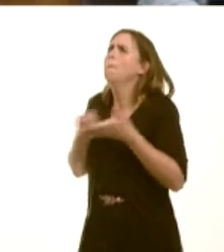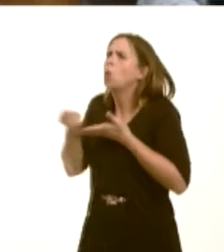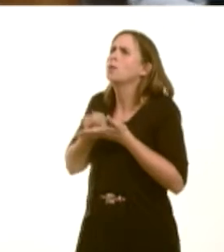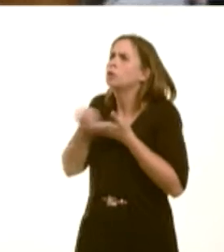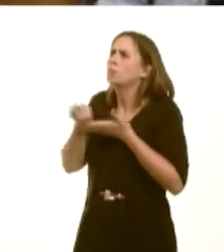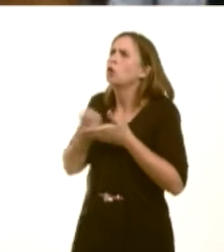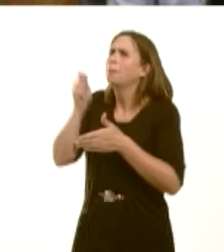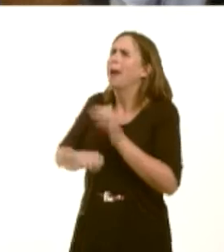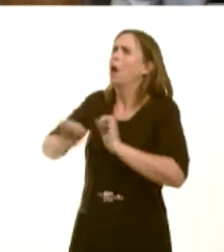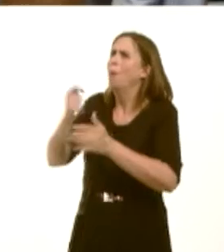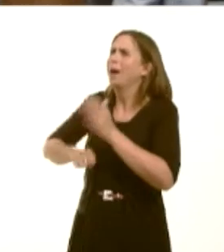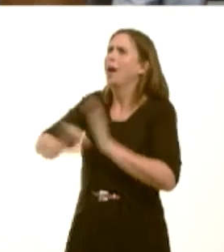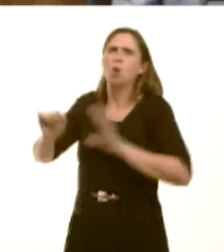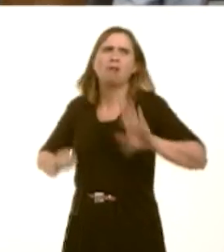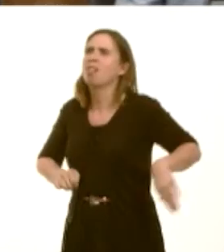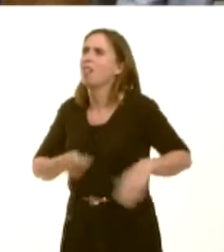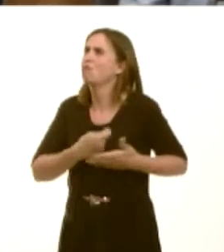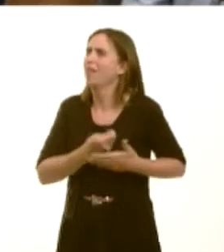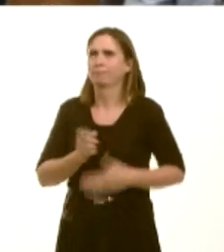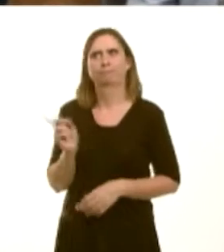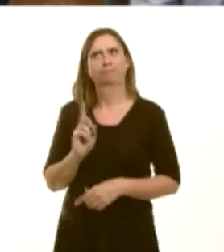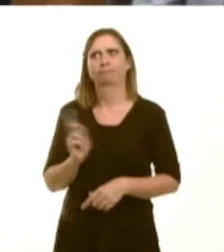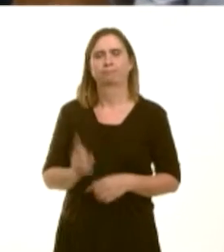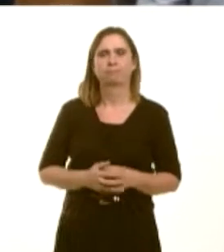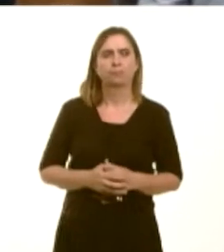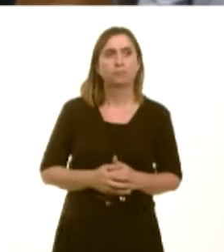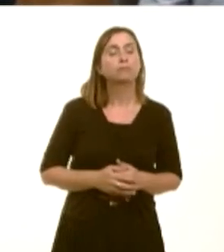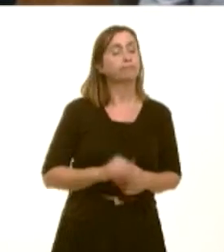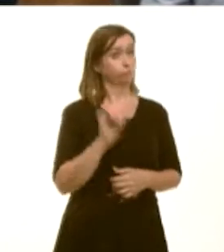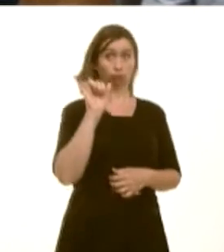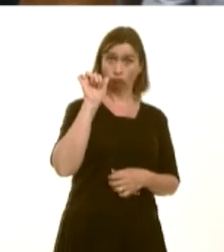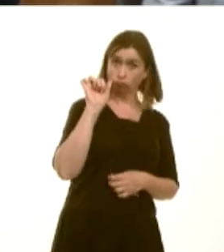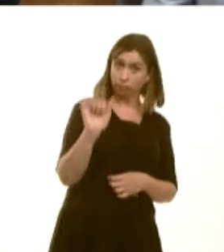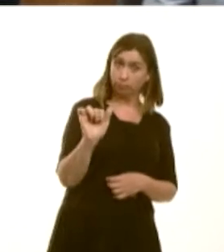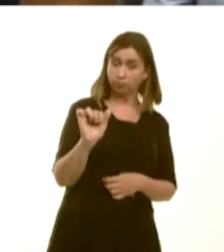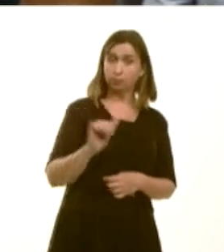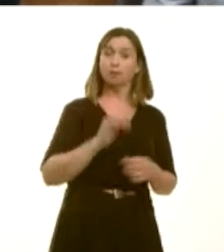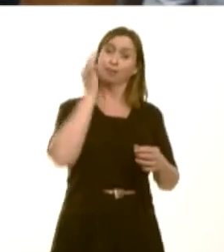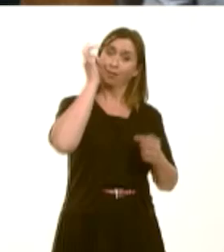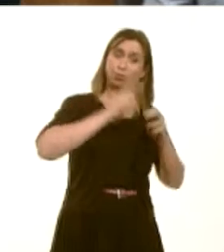One of the things that has changed, of course, is that social housingóthat is, houses for